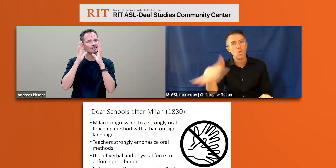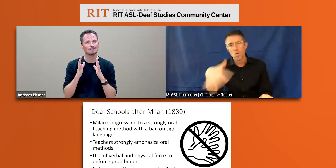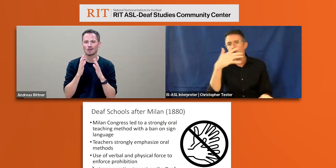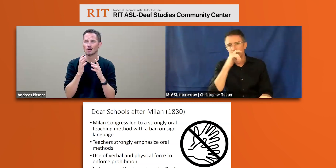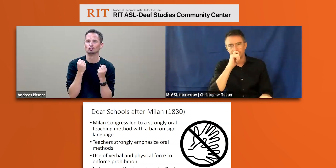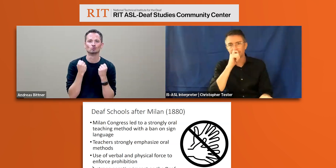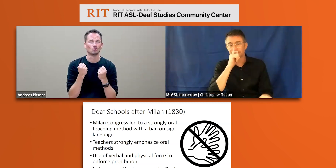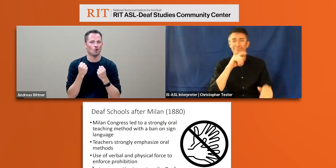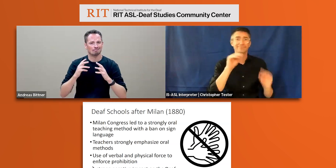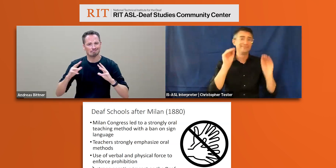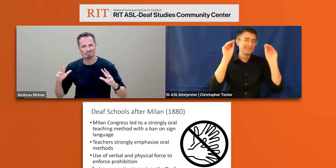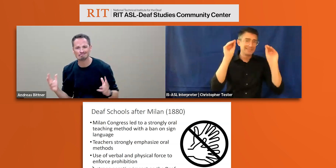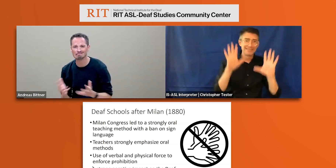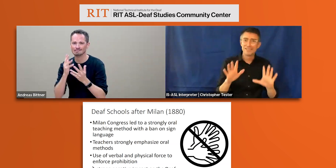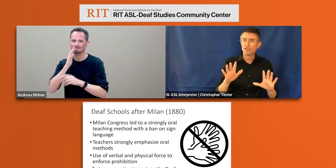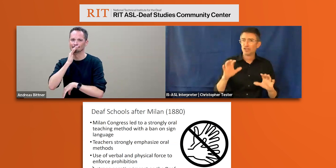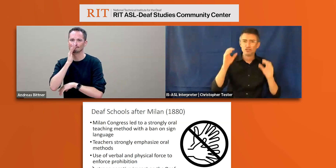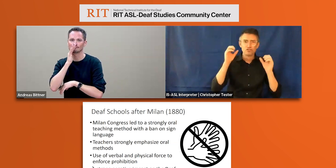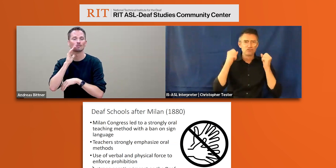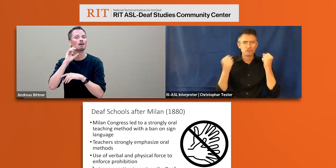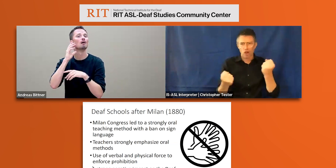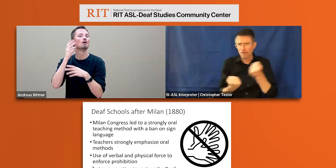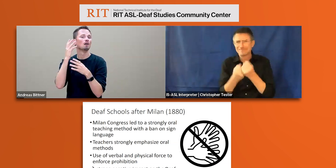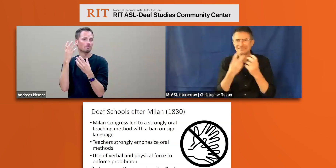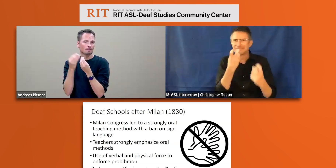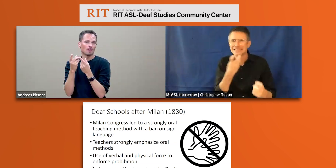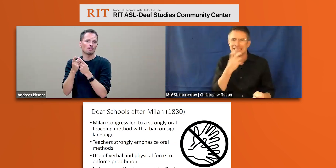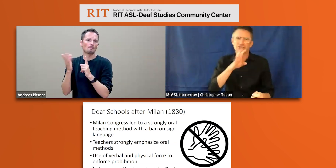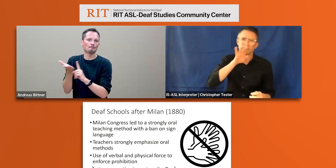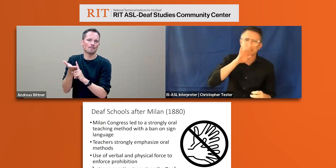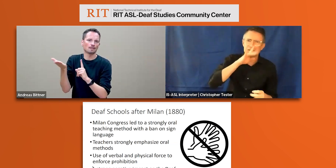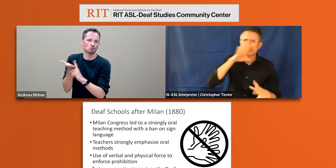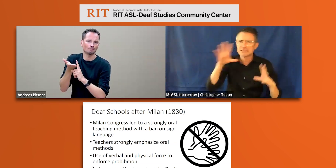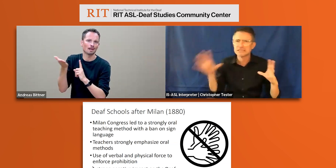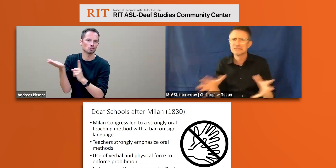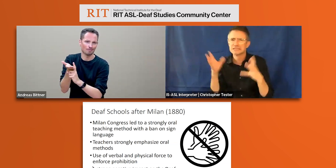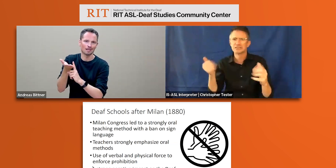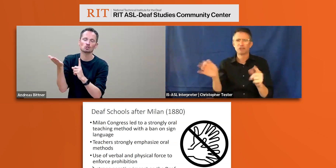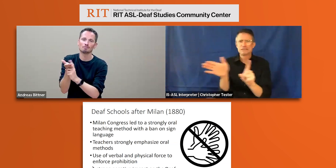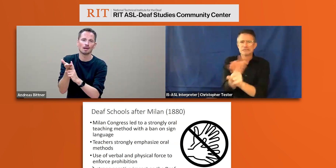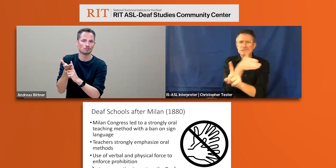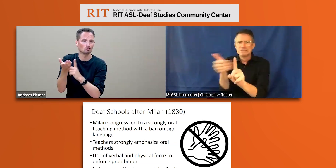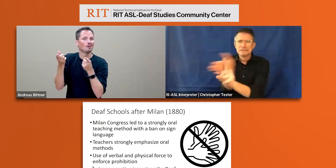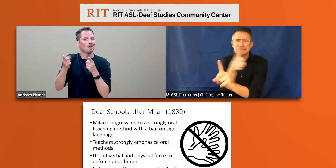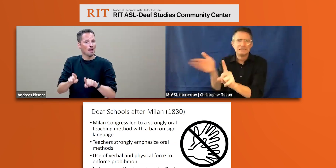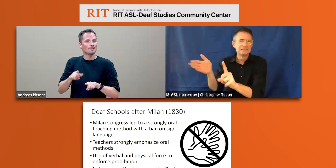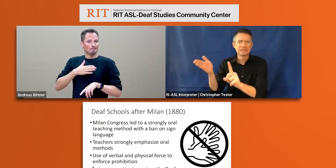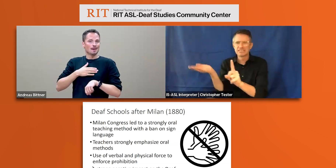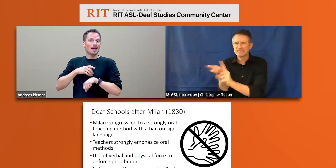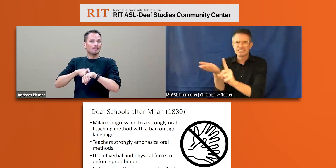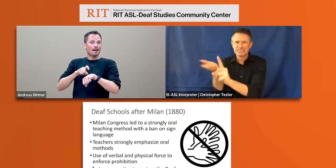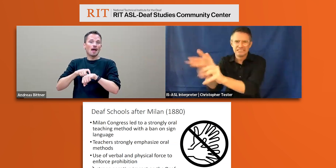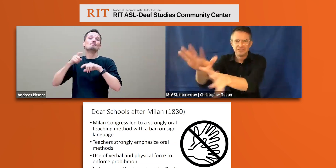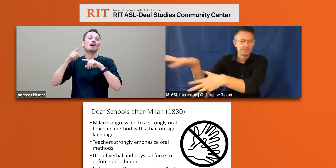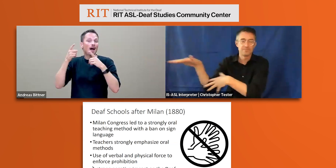And that began the decline of residential schools for the deaf and use of sign language from 1880 on.